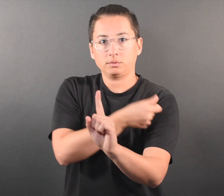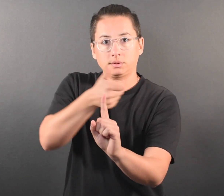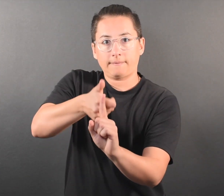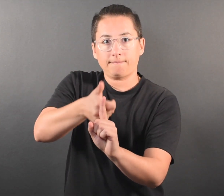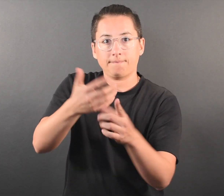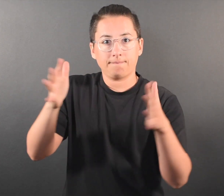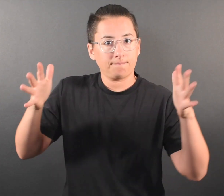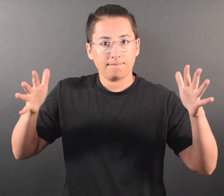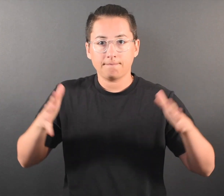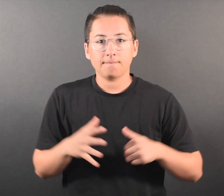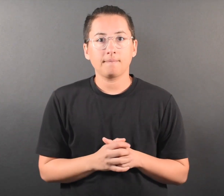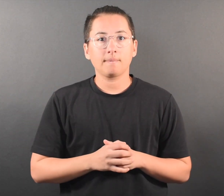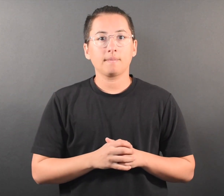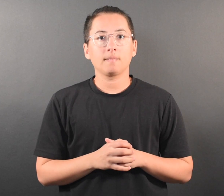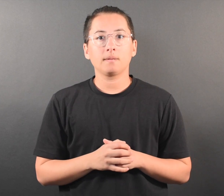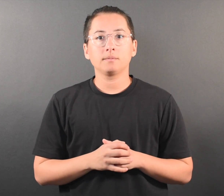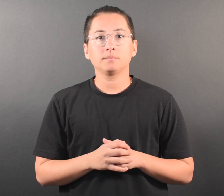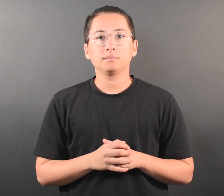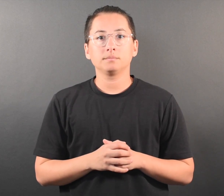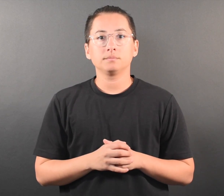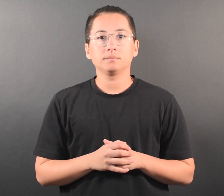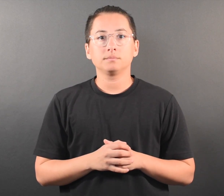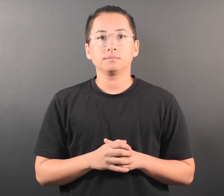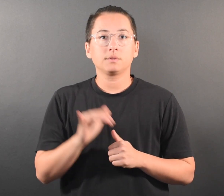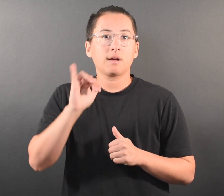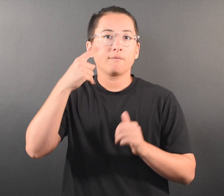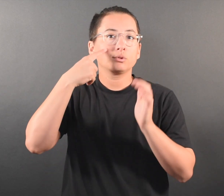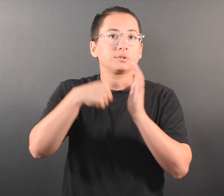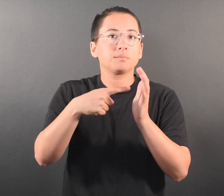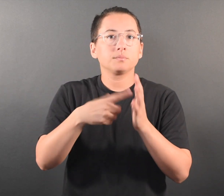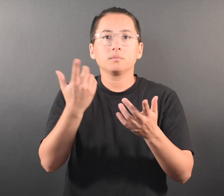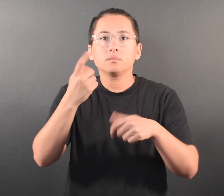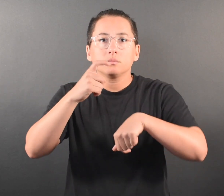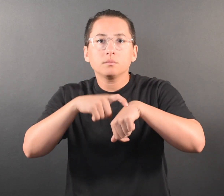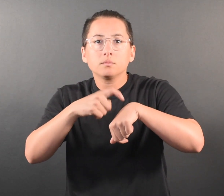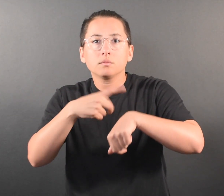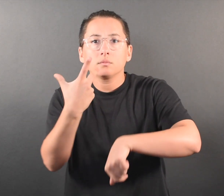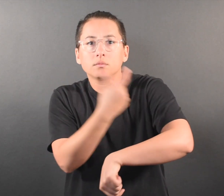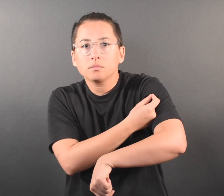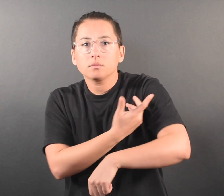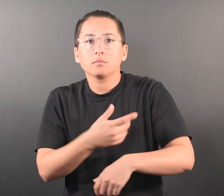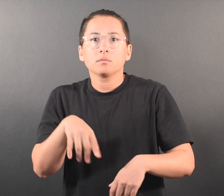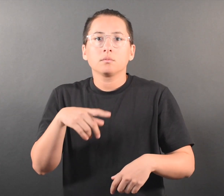the vaccination itself (administration date, vaccine type, lot number, etc.).